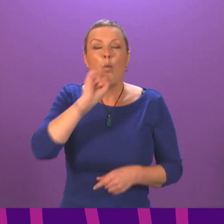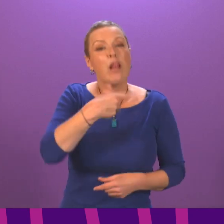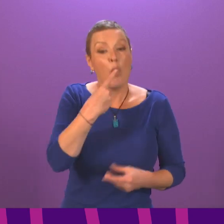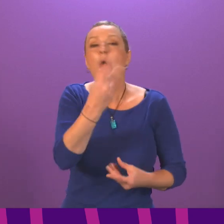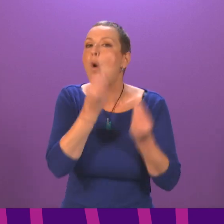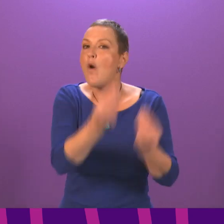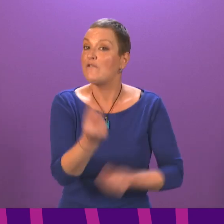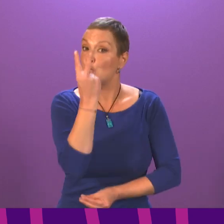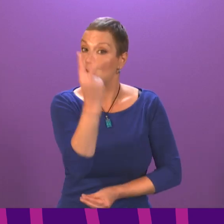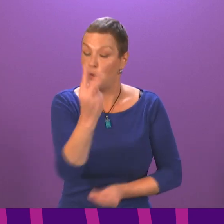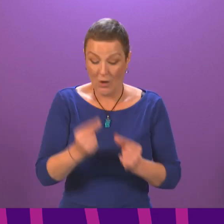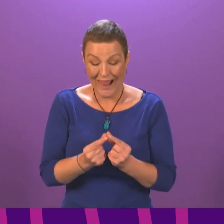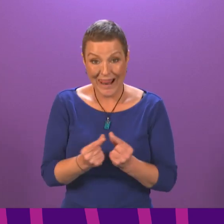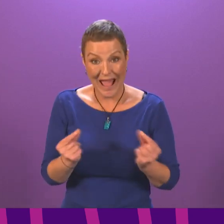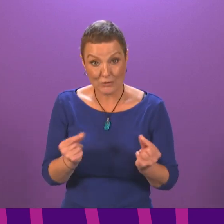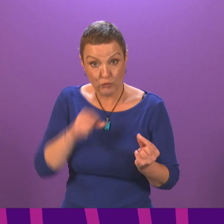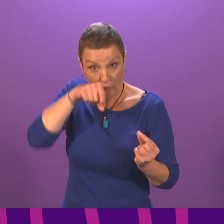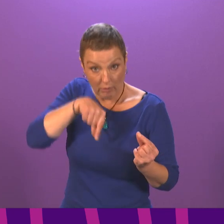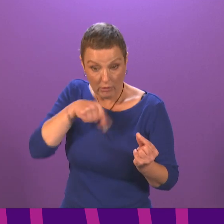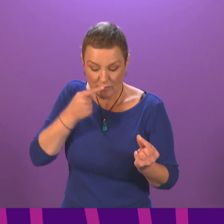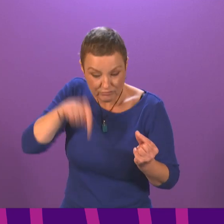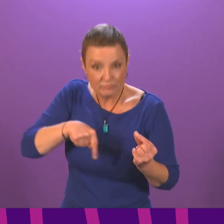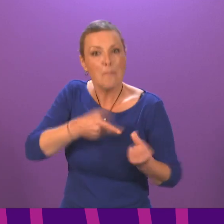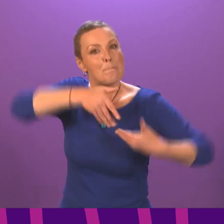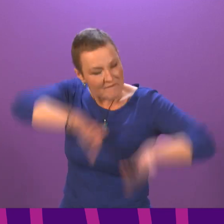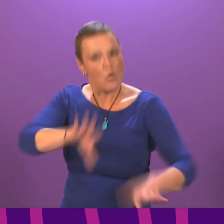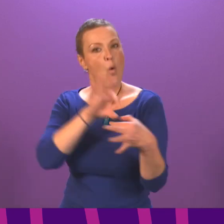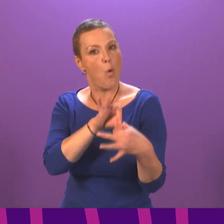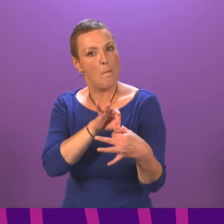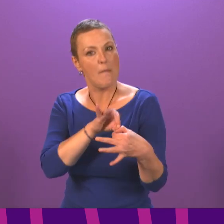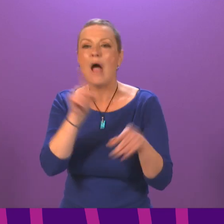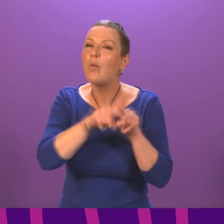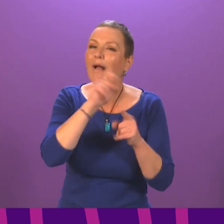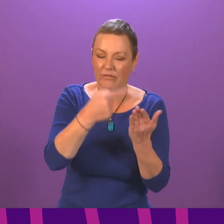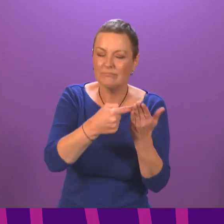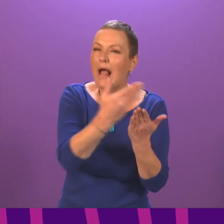flow tests before they return home and given guidance and advice on what to do to make